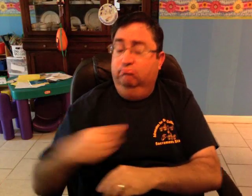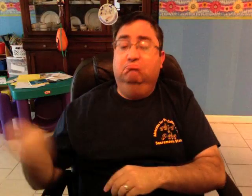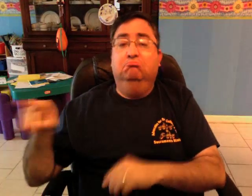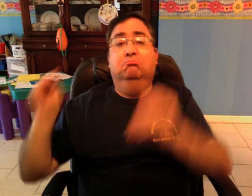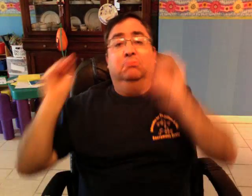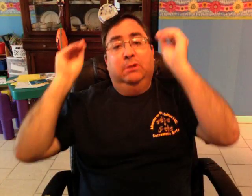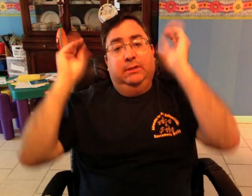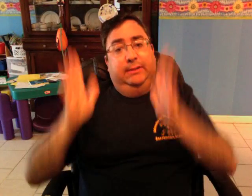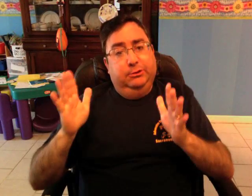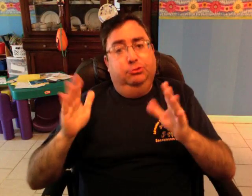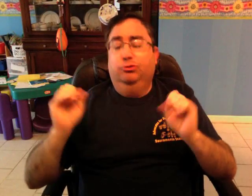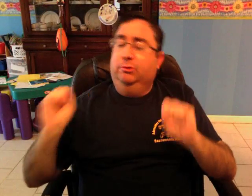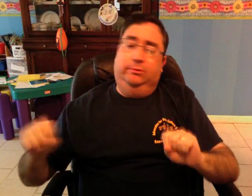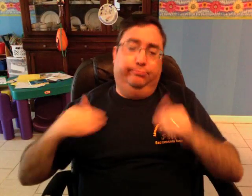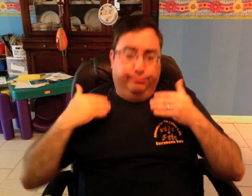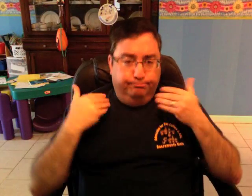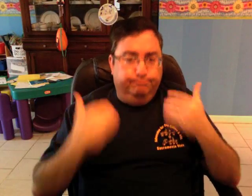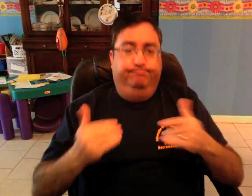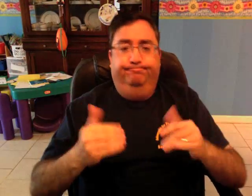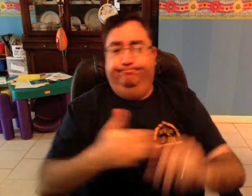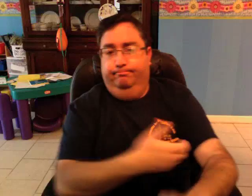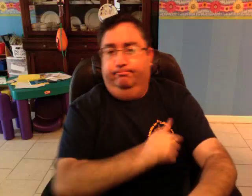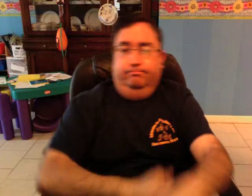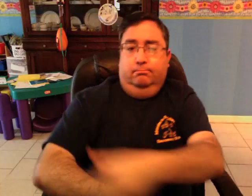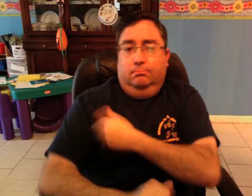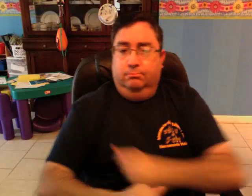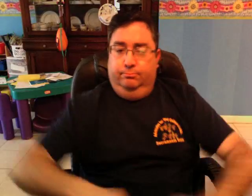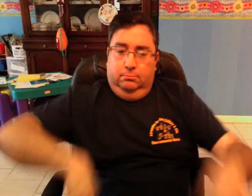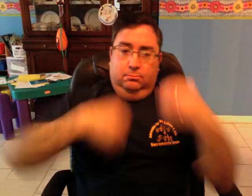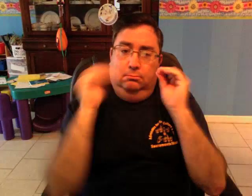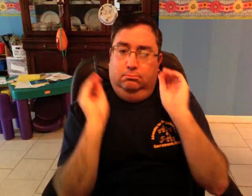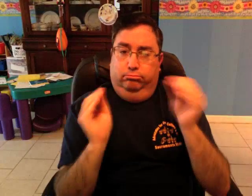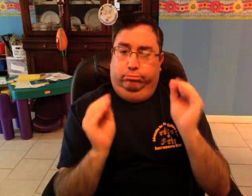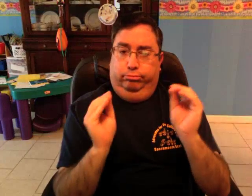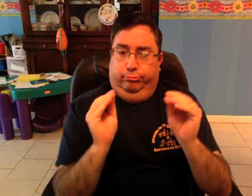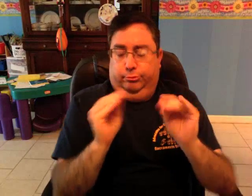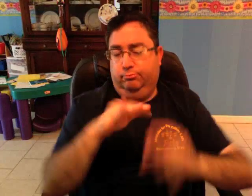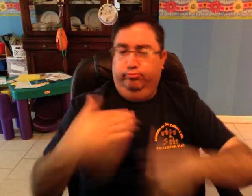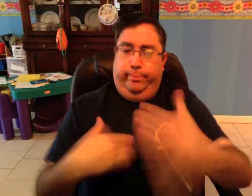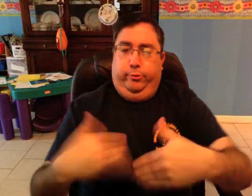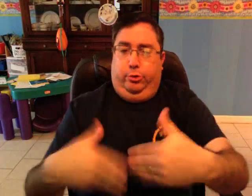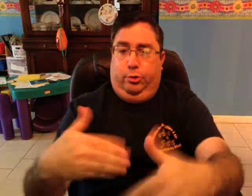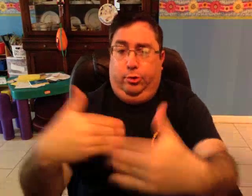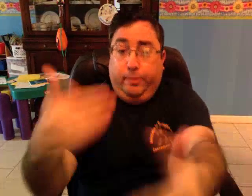Their teachers can then go from the right starting point and teach from there.